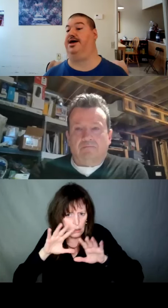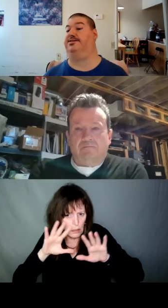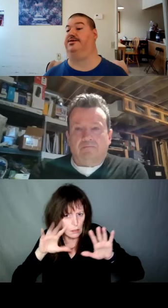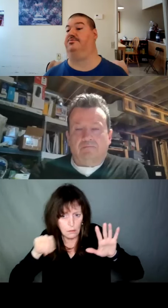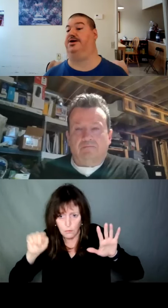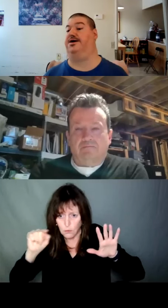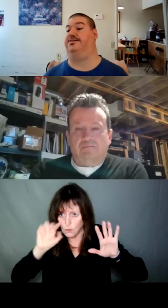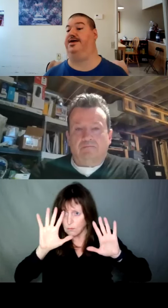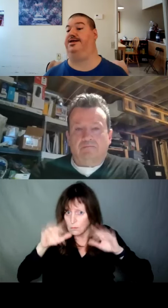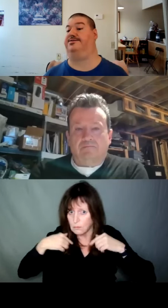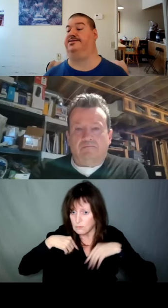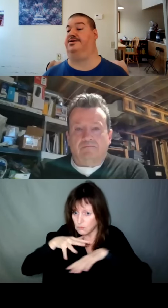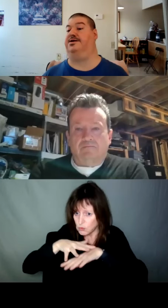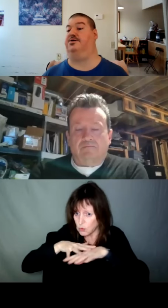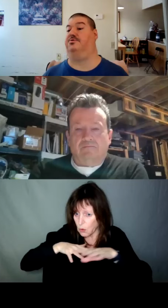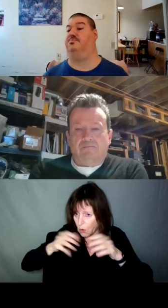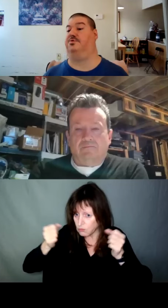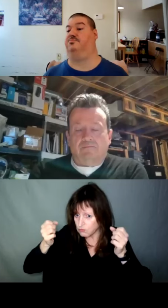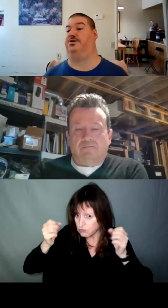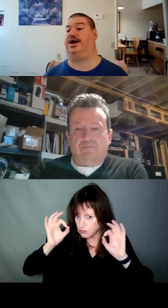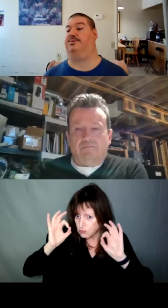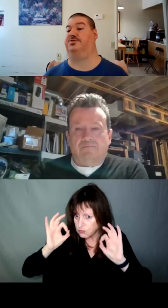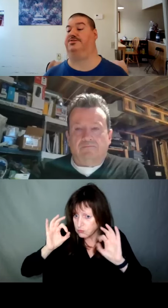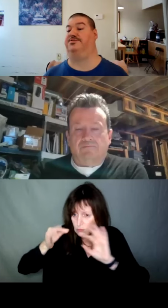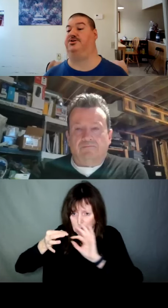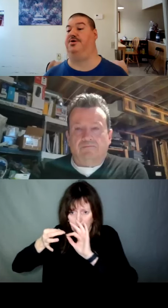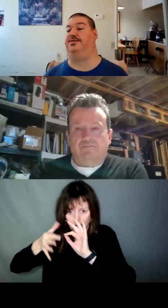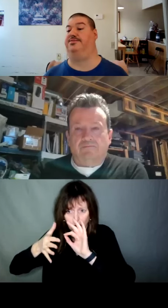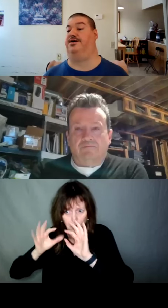good pace